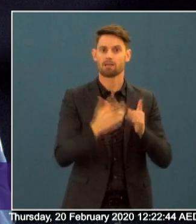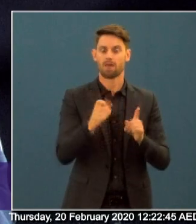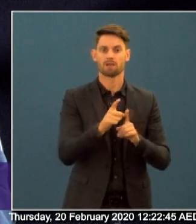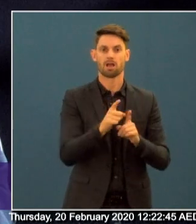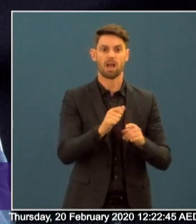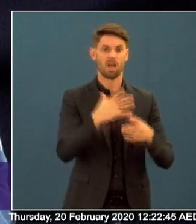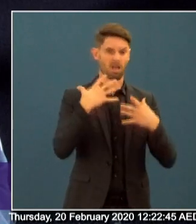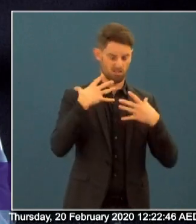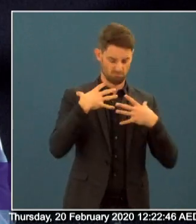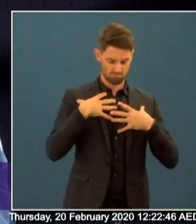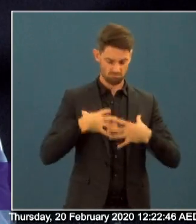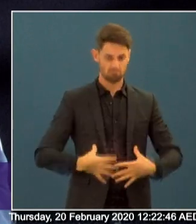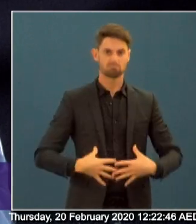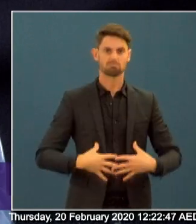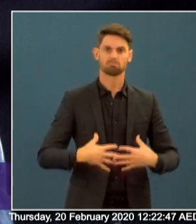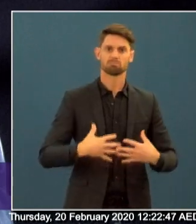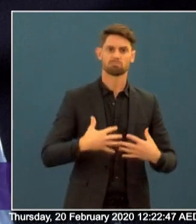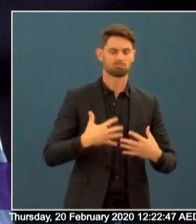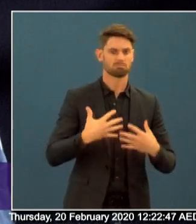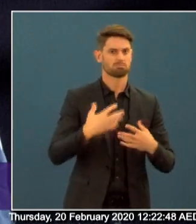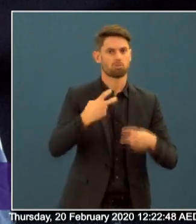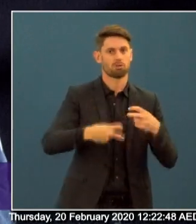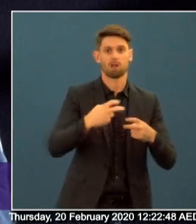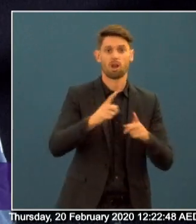on health, for example, high rates of obesity, cholesterol,